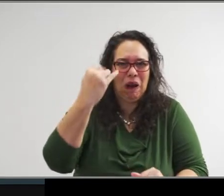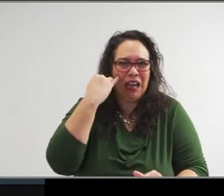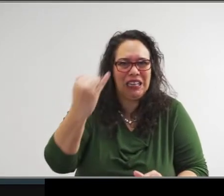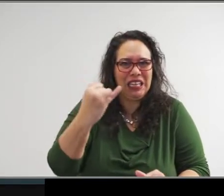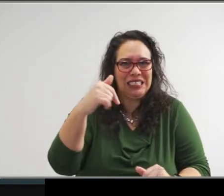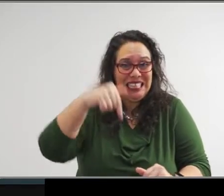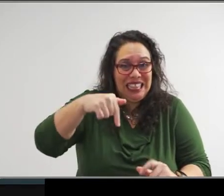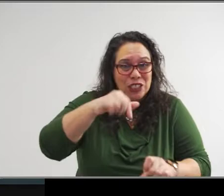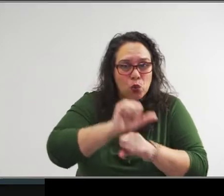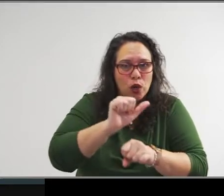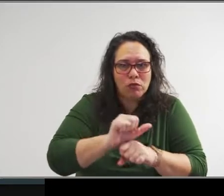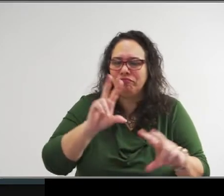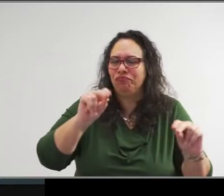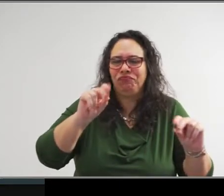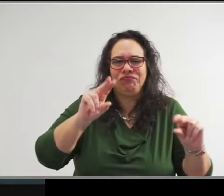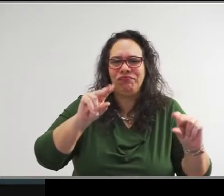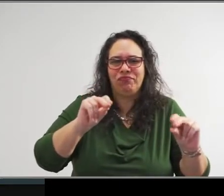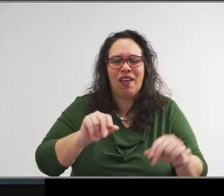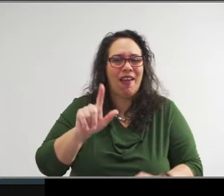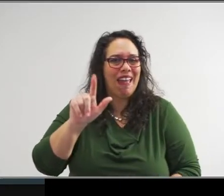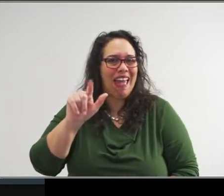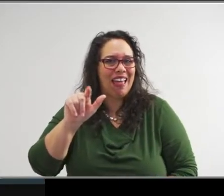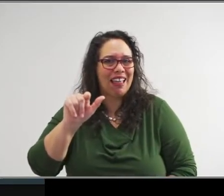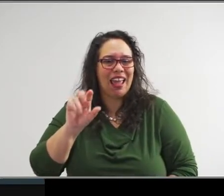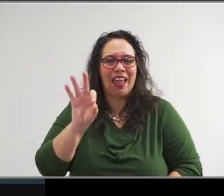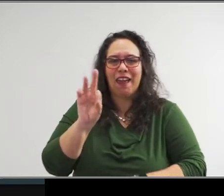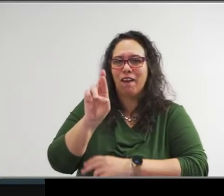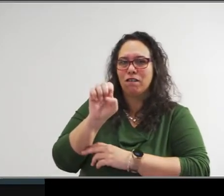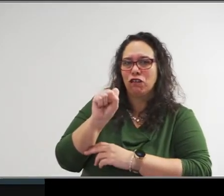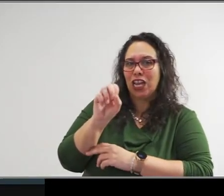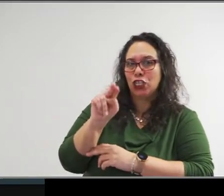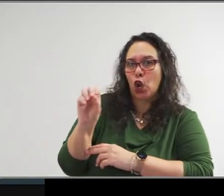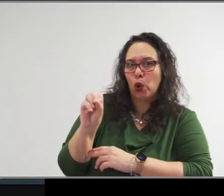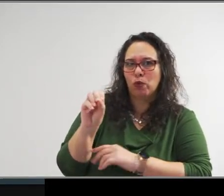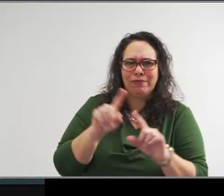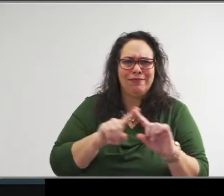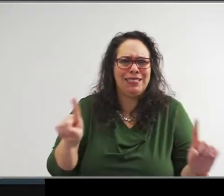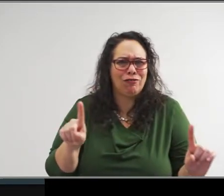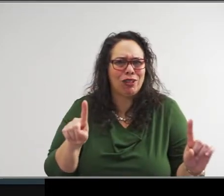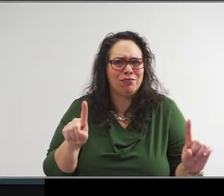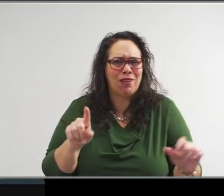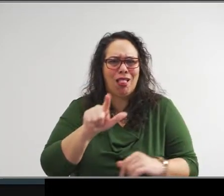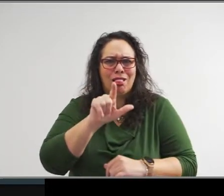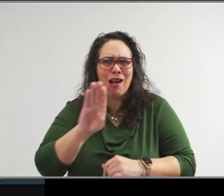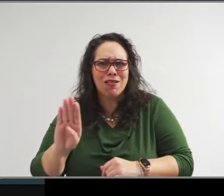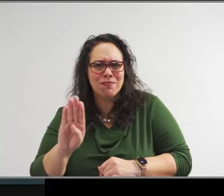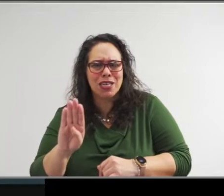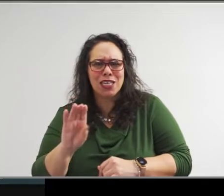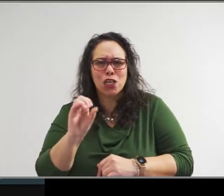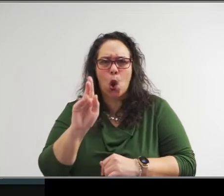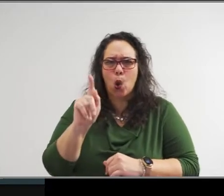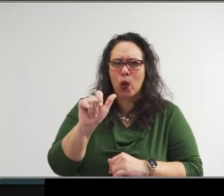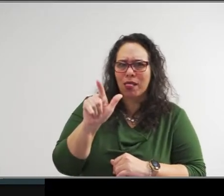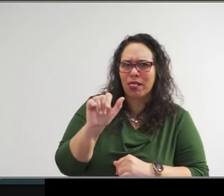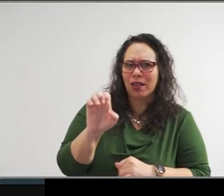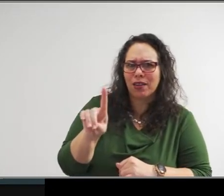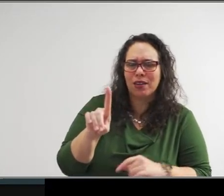LA and Fresno are very different than San Francisco and Oakland and long beach. And so this is about the health